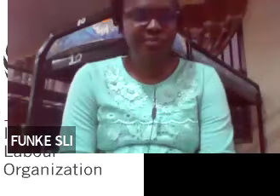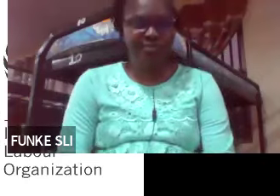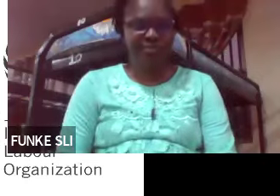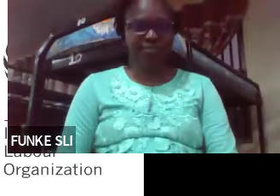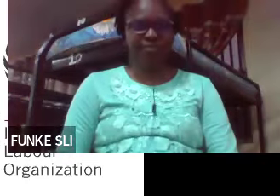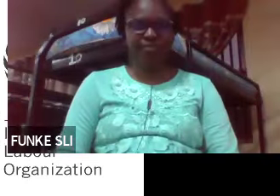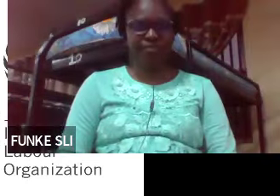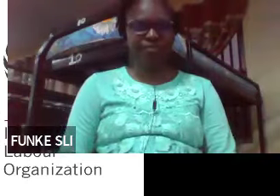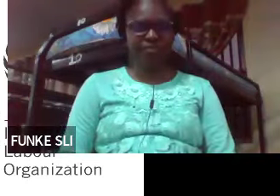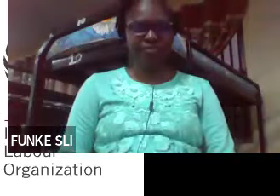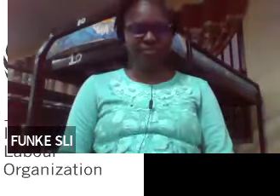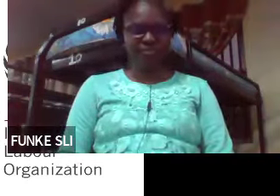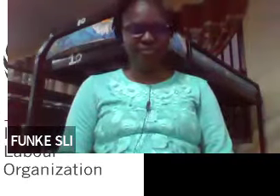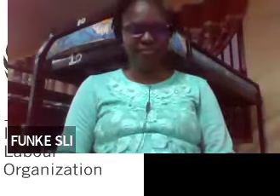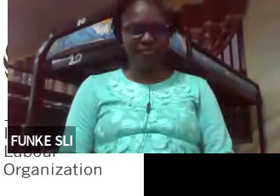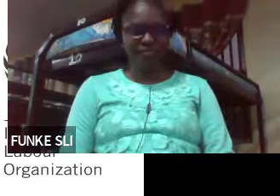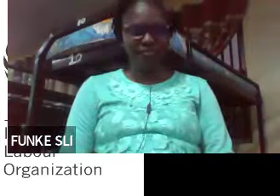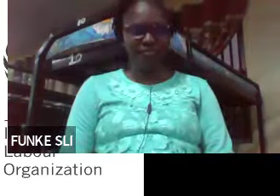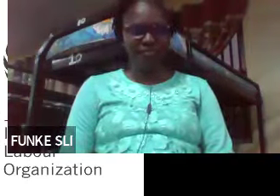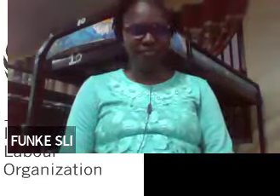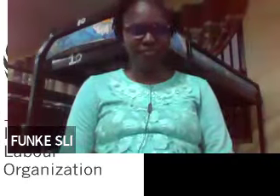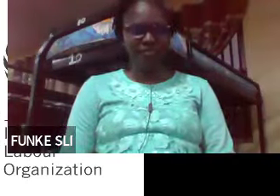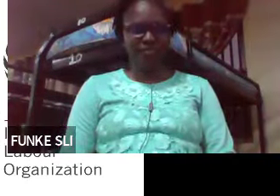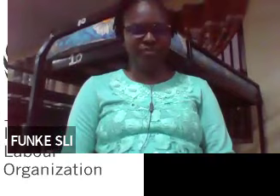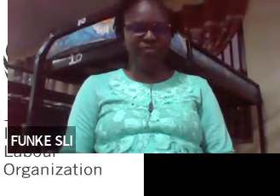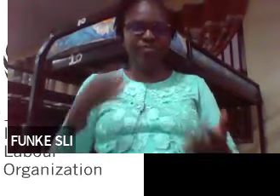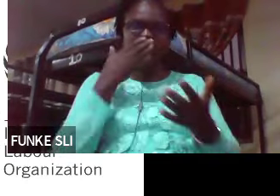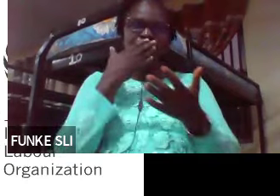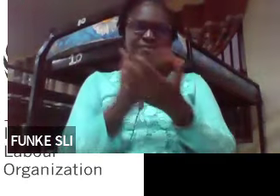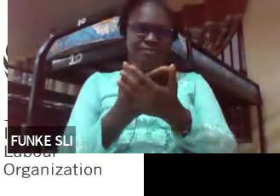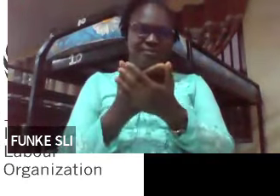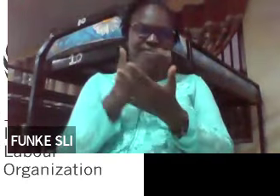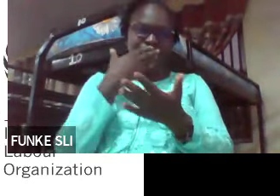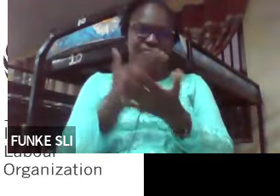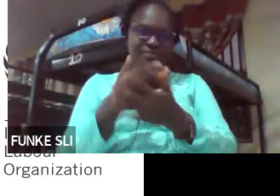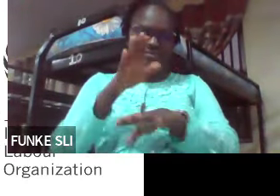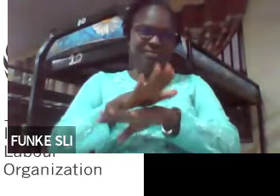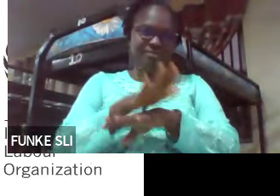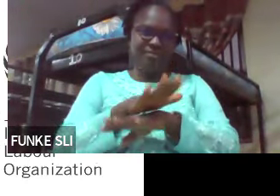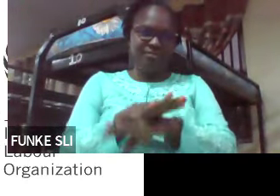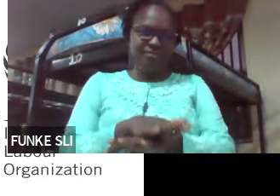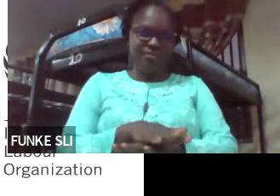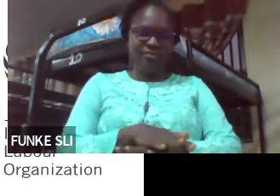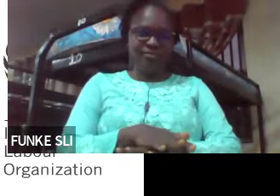Dotun Akinseinde: So. Good afternoon. There is. Good evening, everyone Dotun Akinseinde: depending on the part of the world you are.